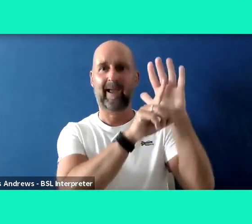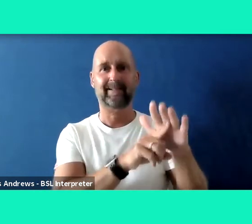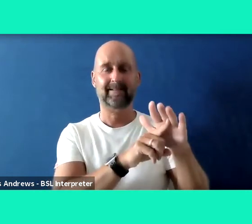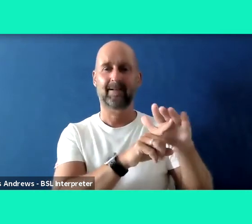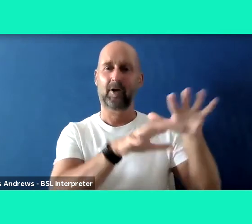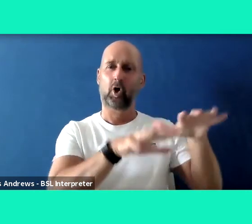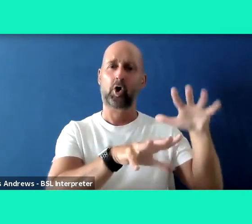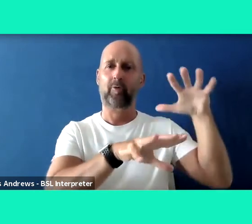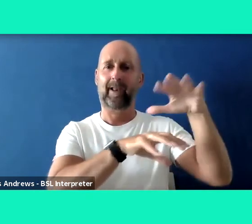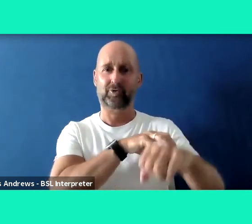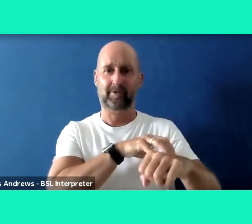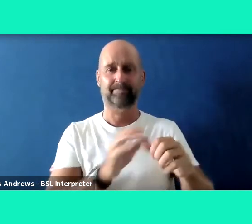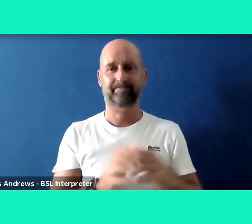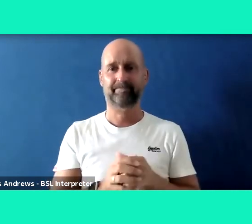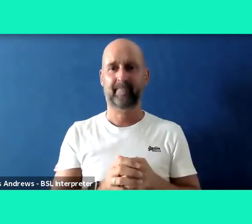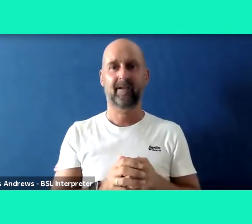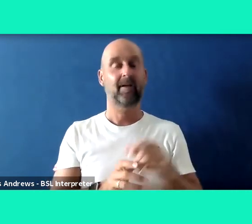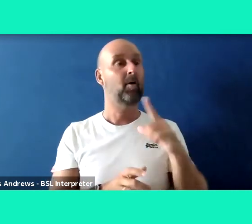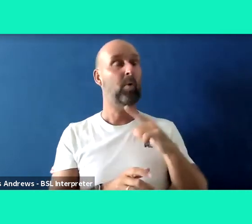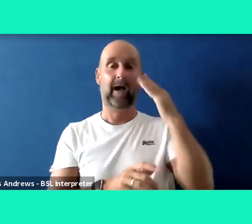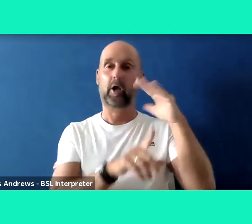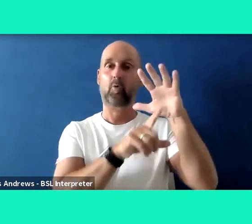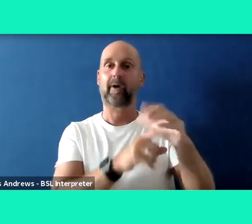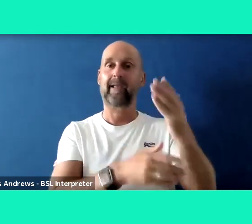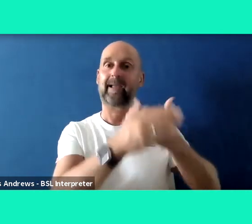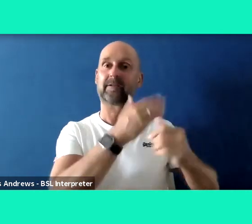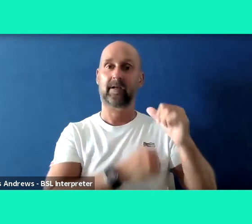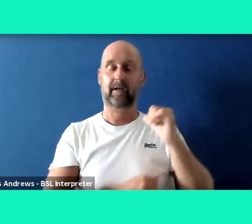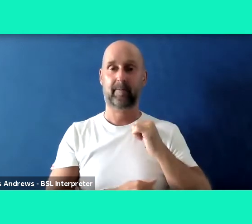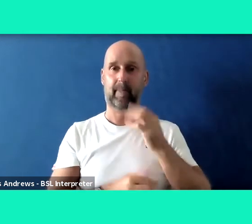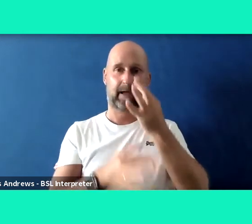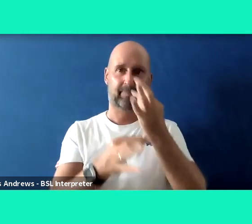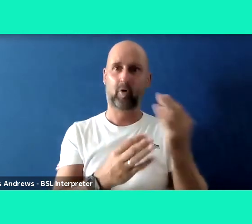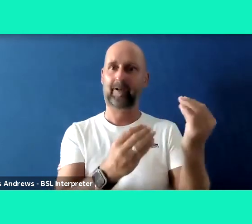Foreclosure on colonial and imperial histories in my formal education is my driving force.